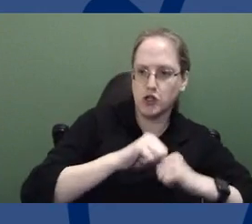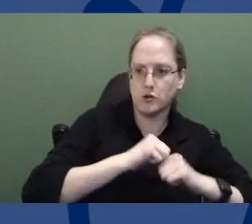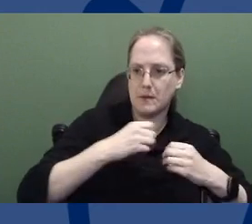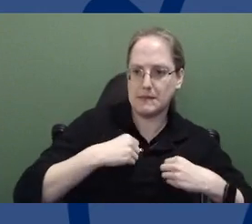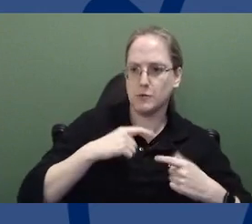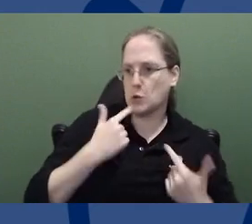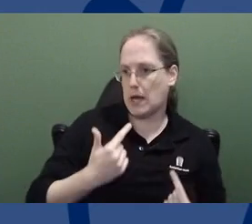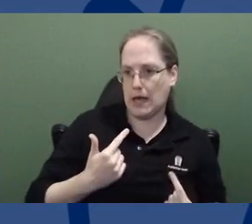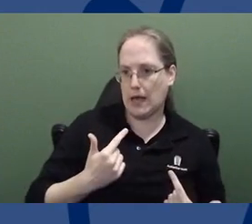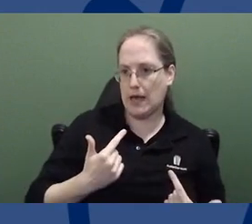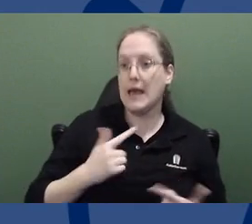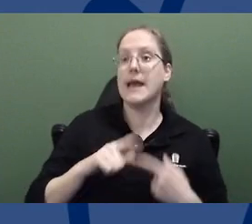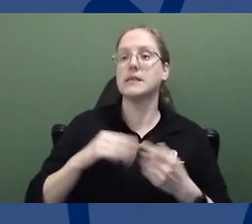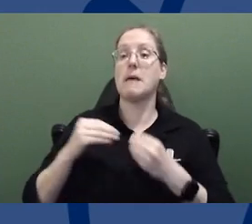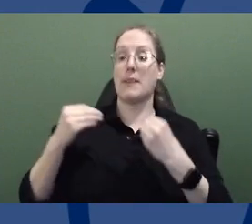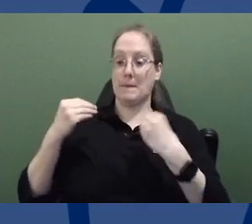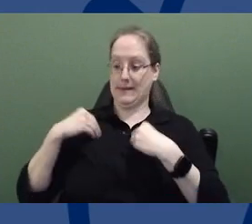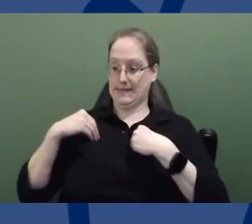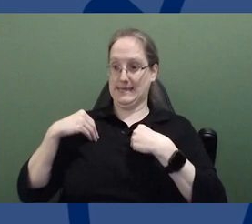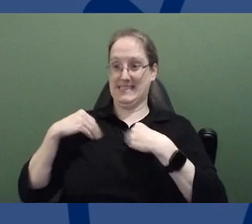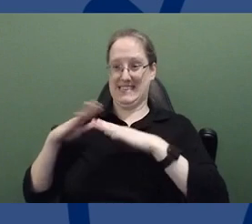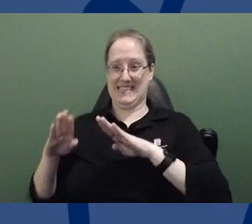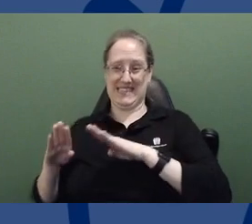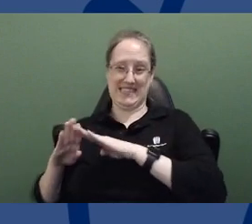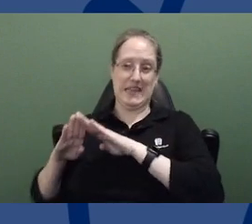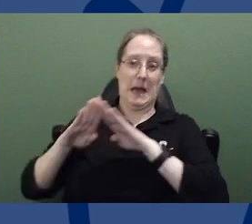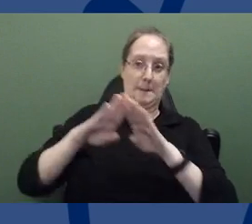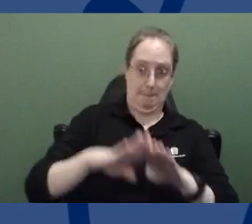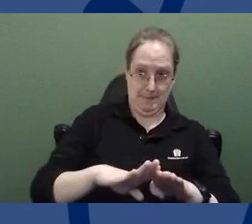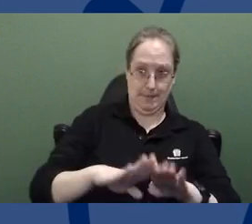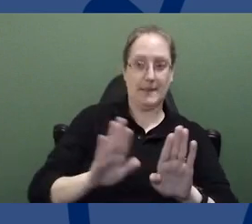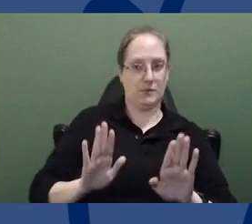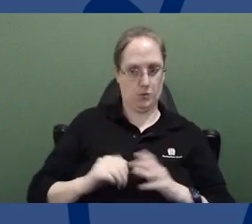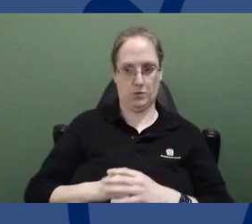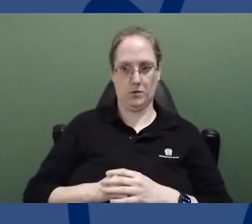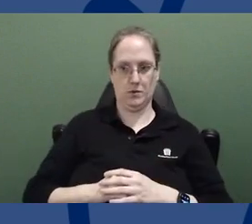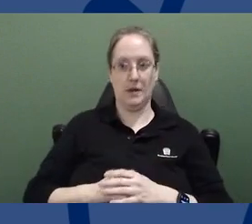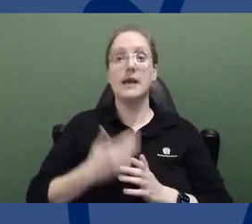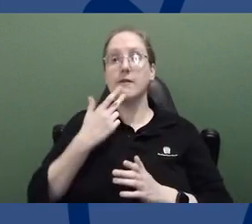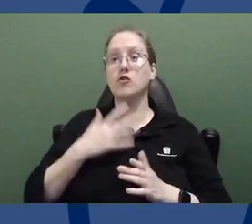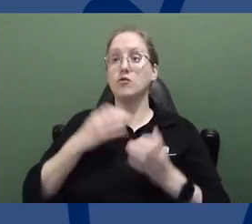of the business. And if you've got the required documentation, to show that it is the same